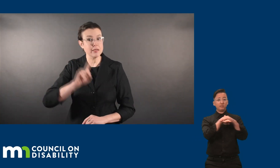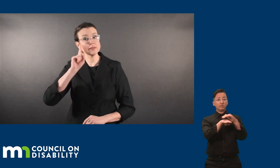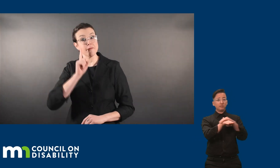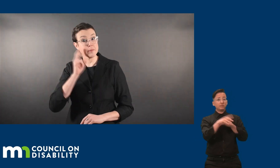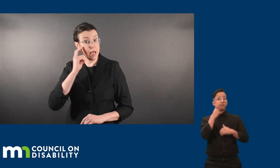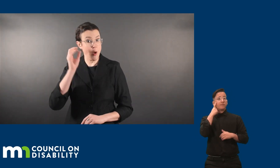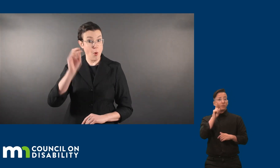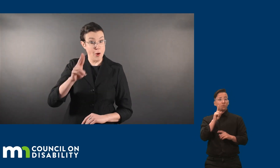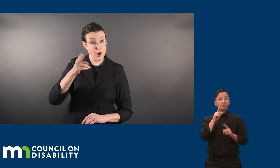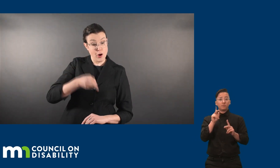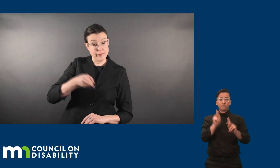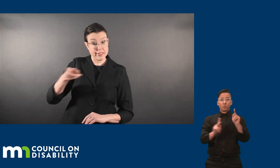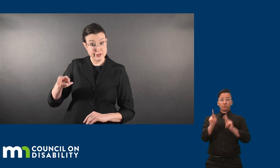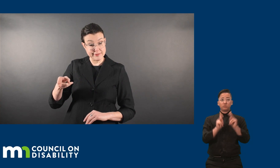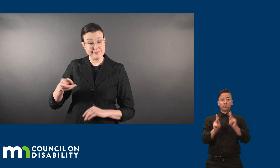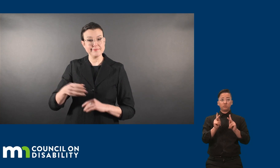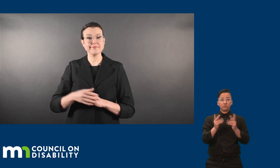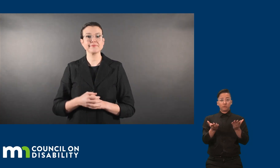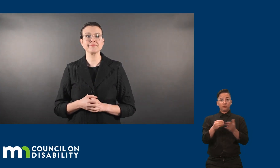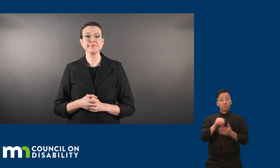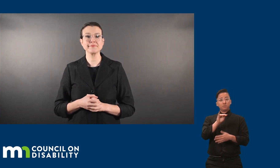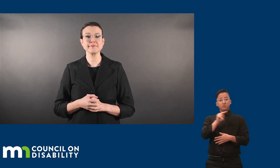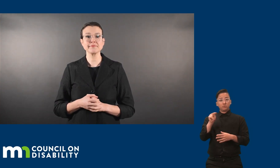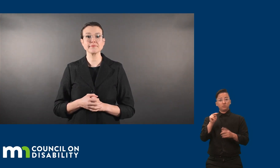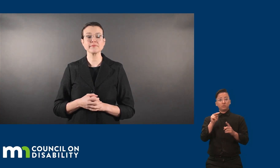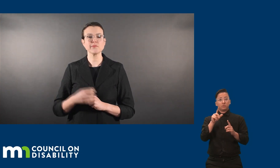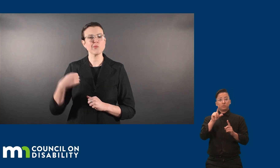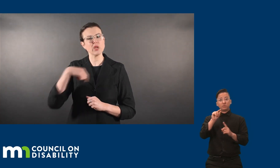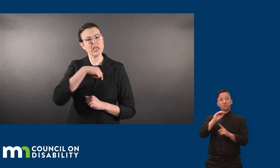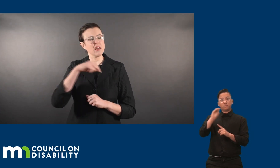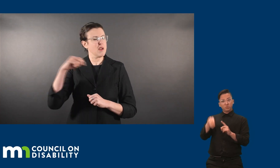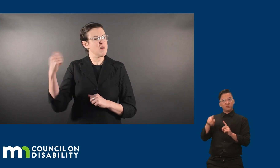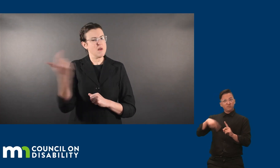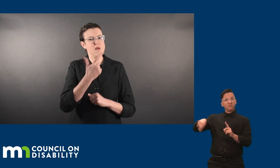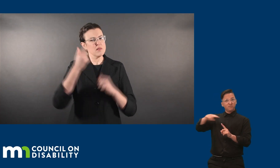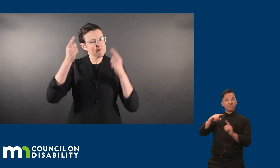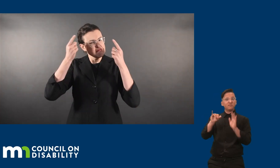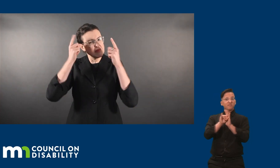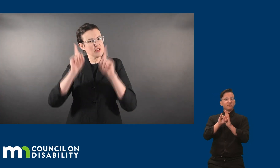who identify as deaf, deafblind, or hard of hearing.